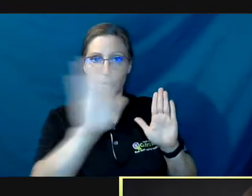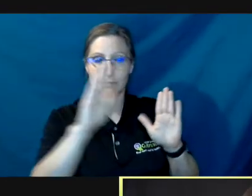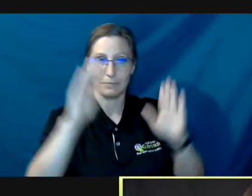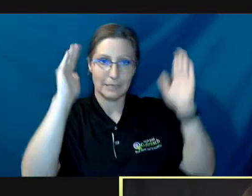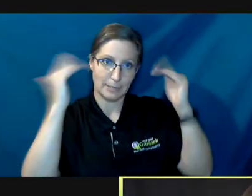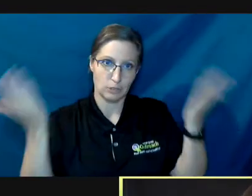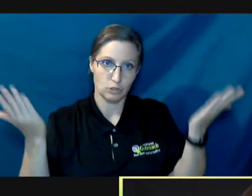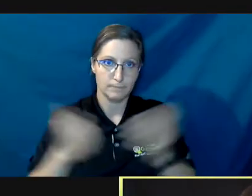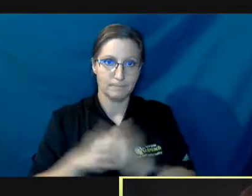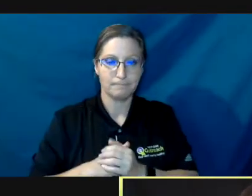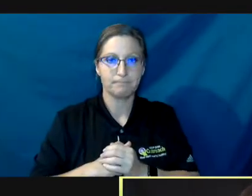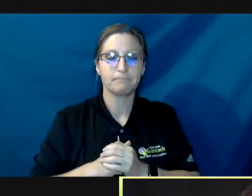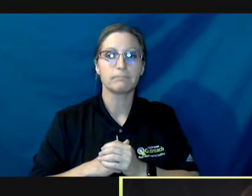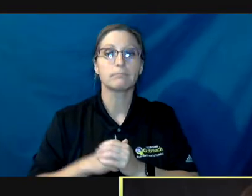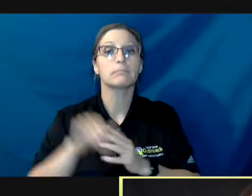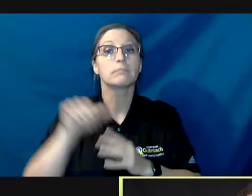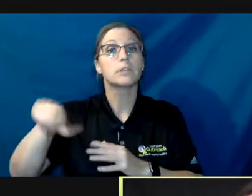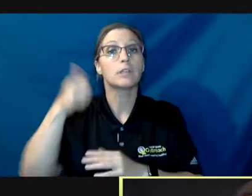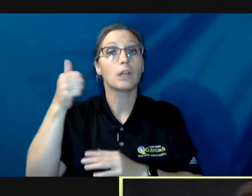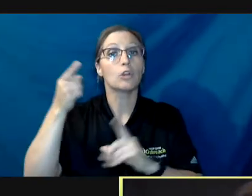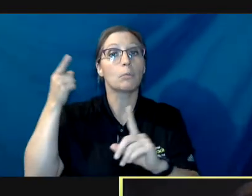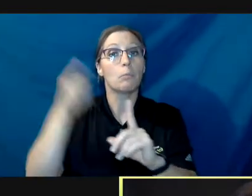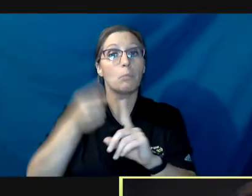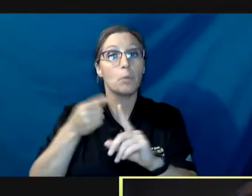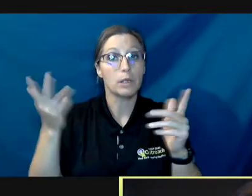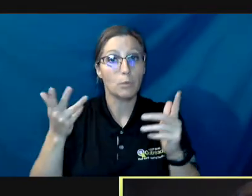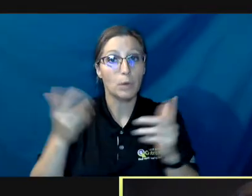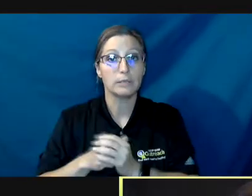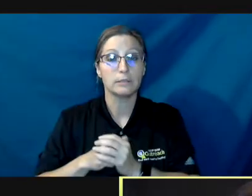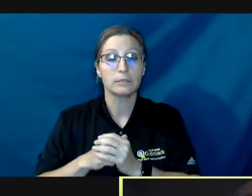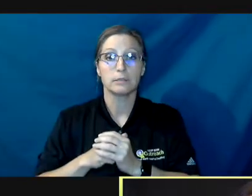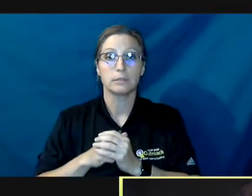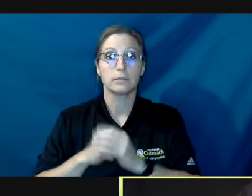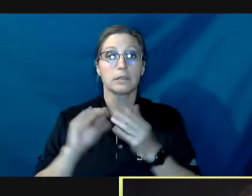One other point we'd like to highlight here